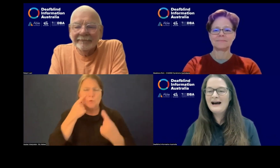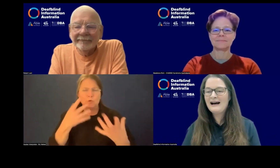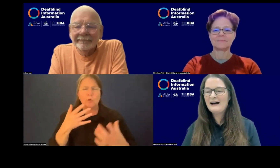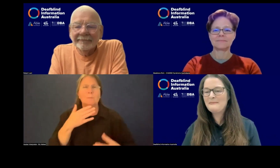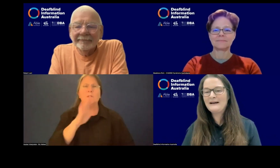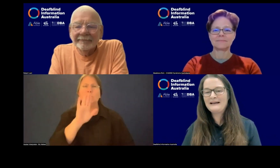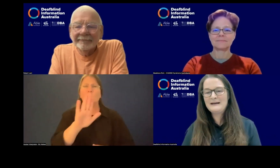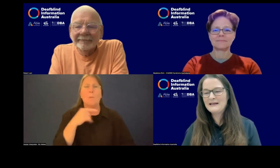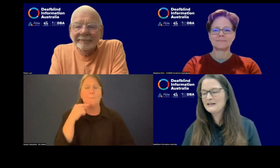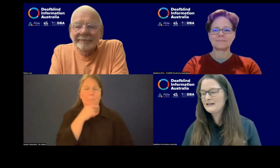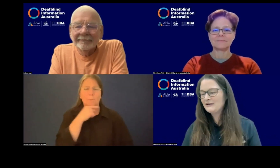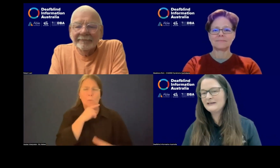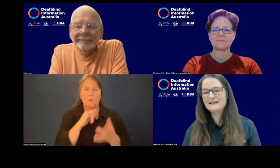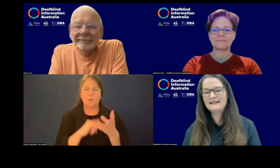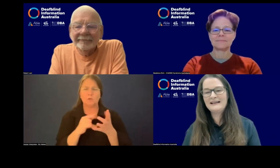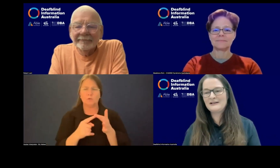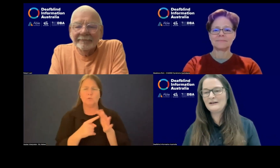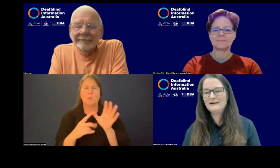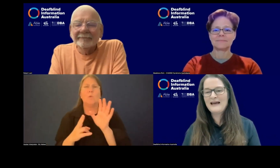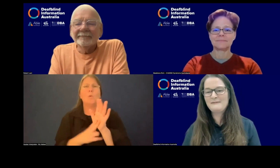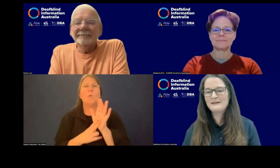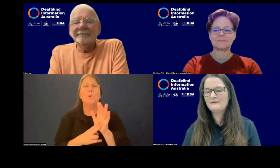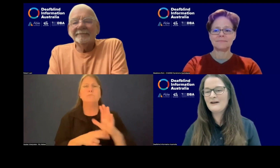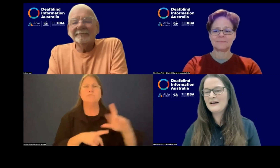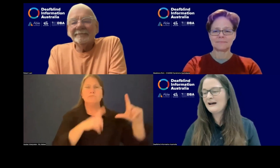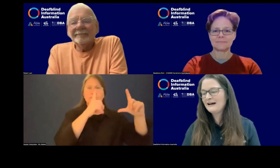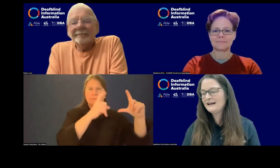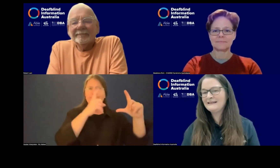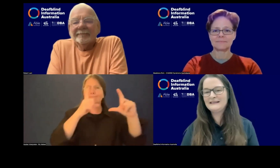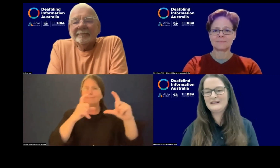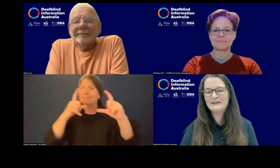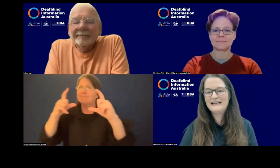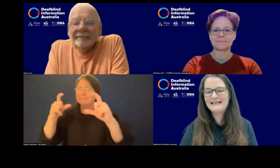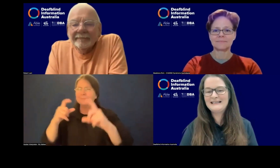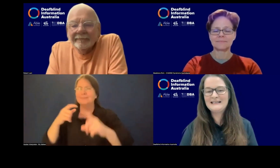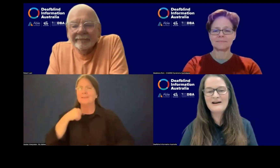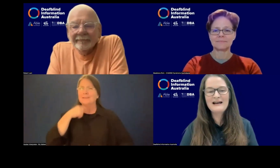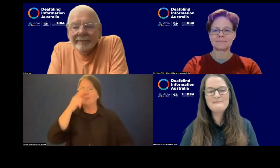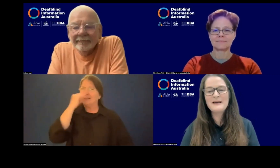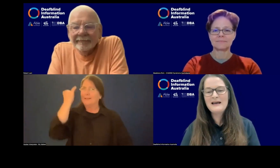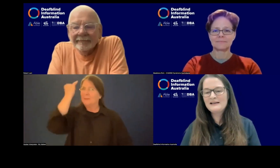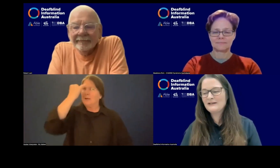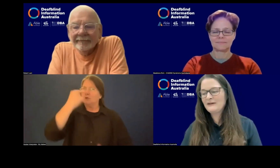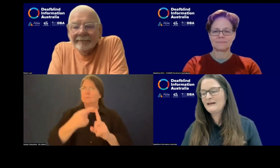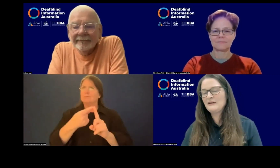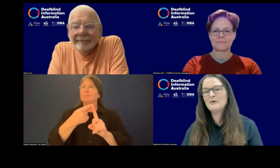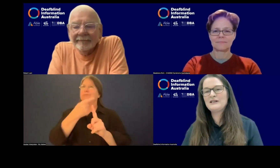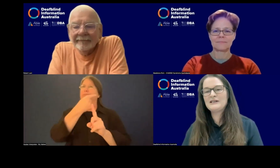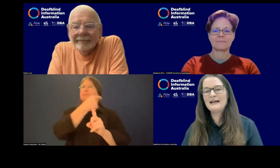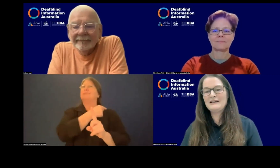I can imagine not - there's a lot of that was very hard and not an easy time, so we